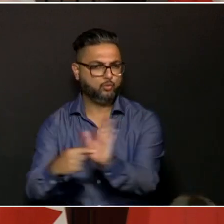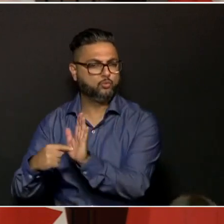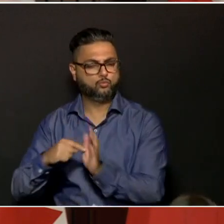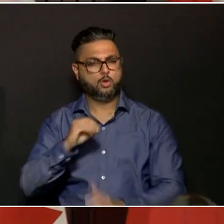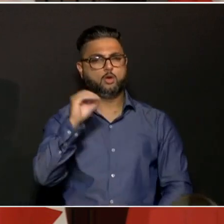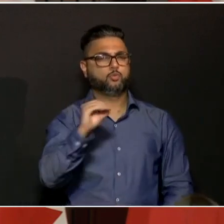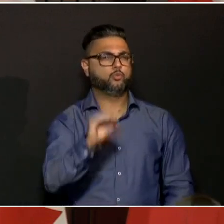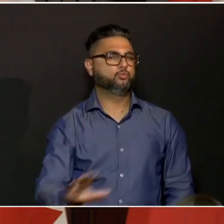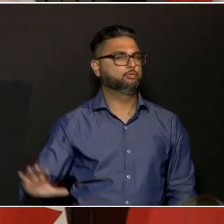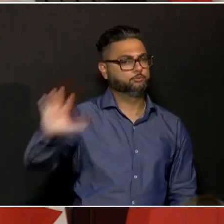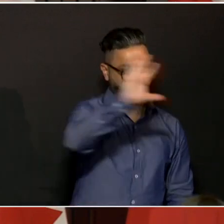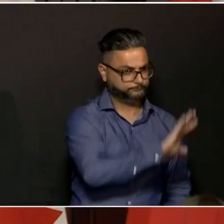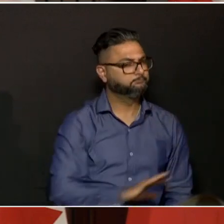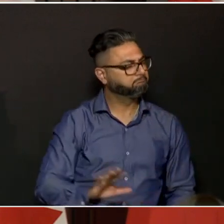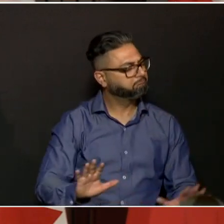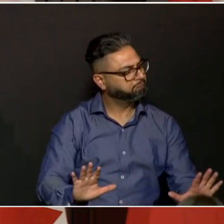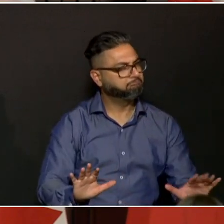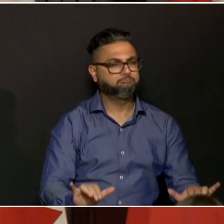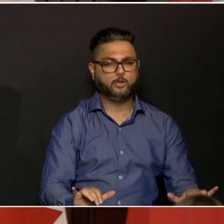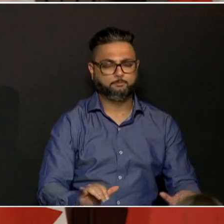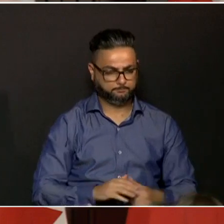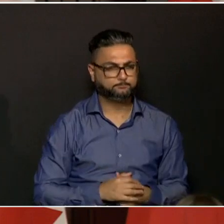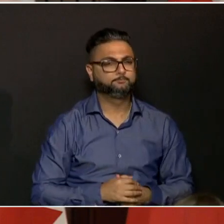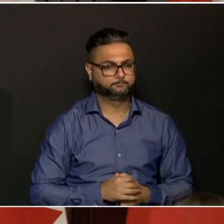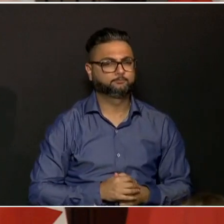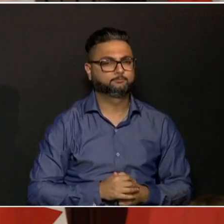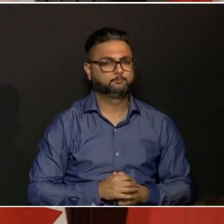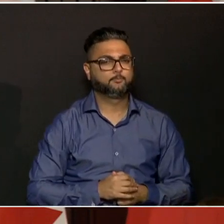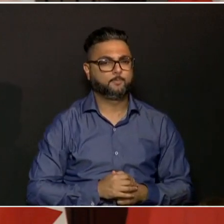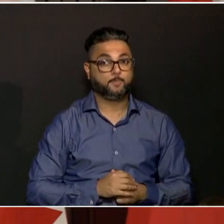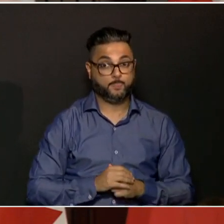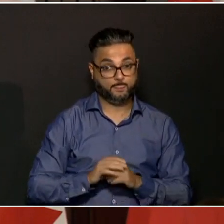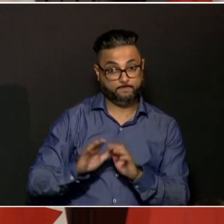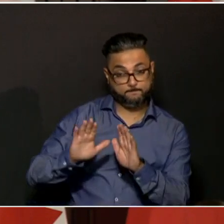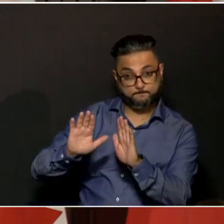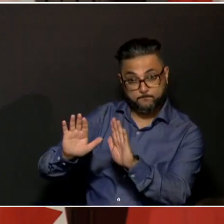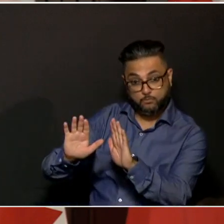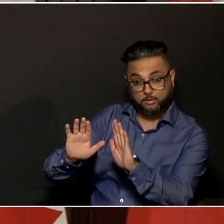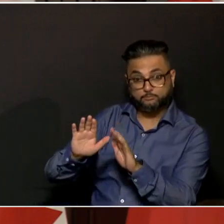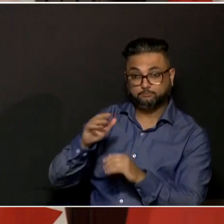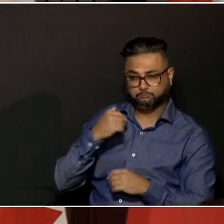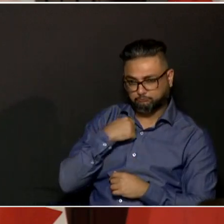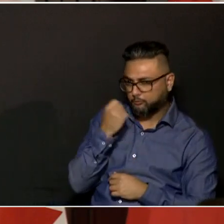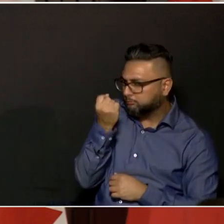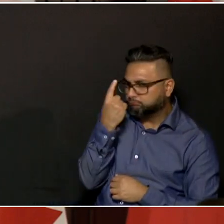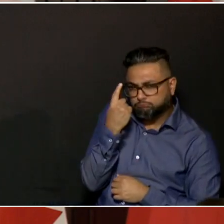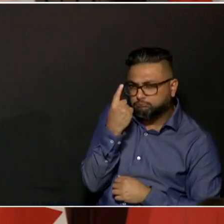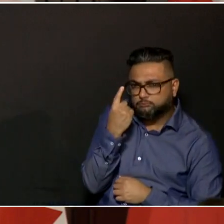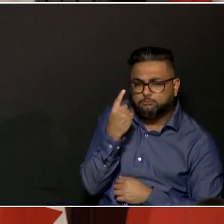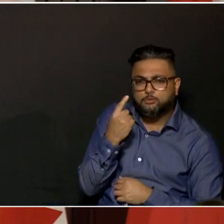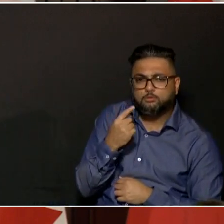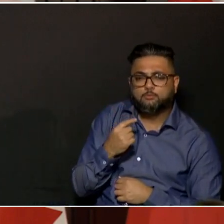and represent all regions of this province. I understand